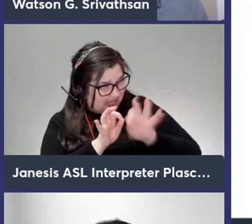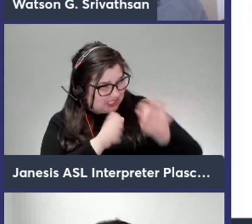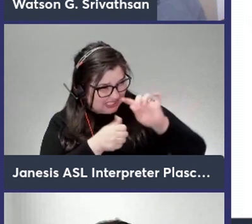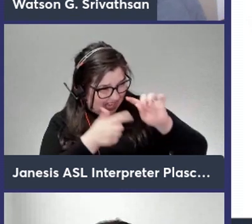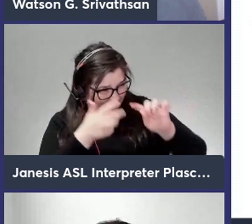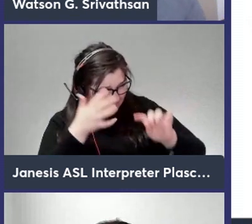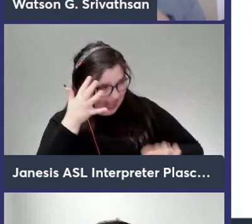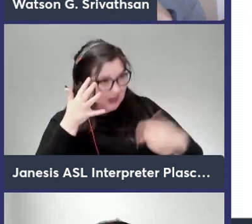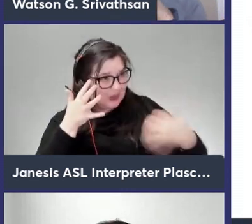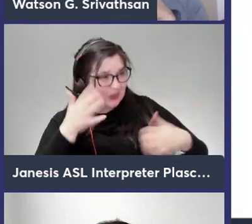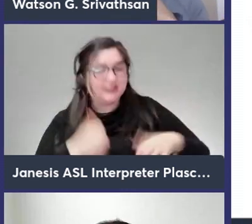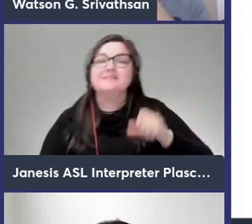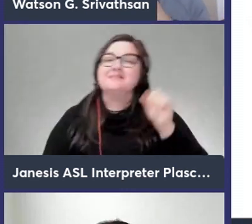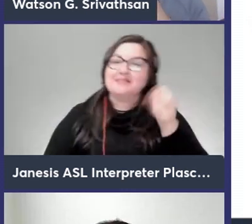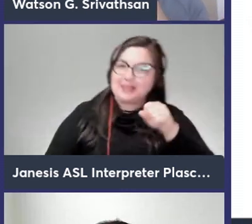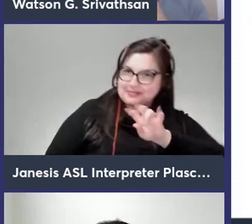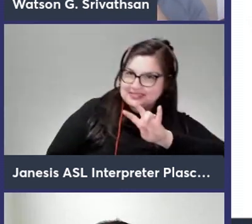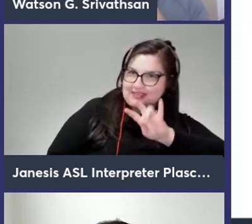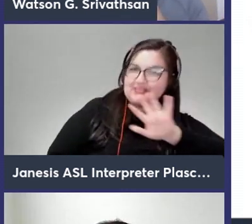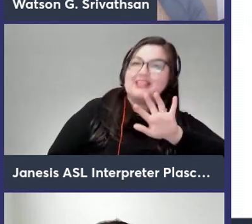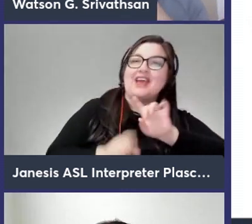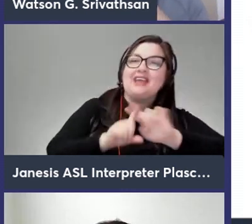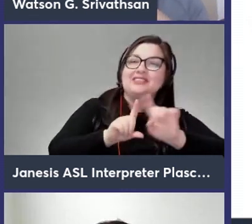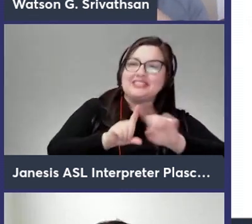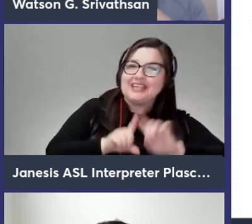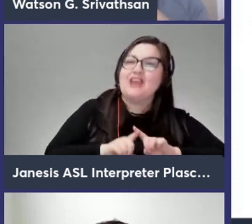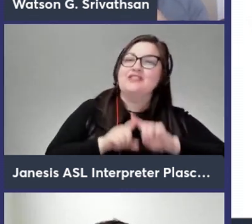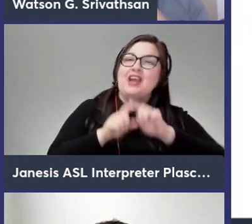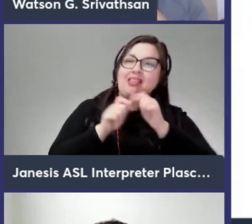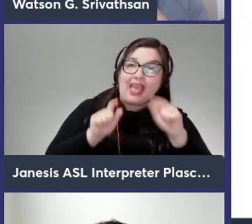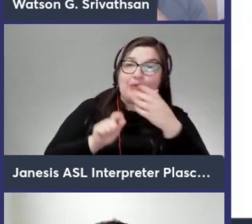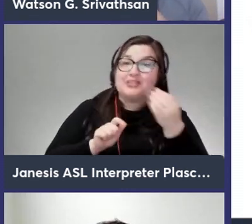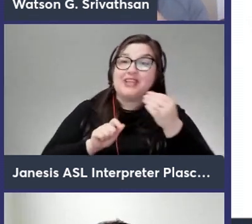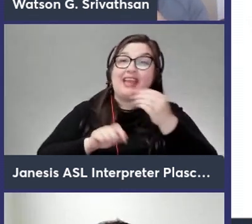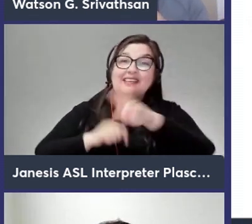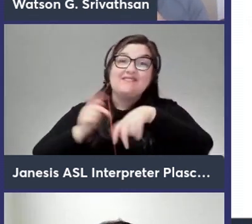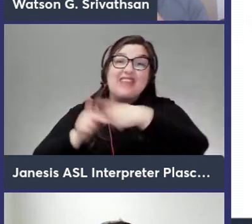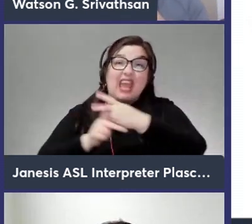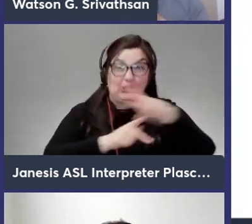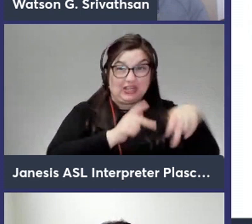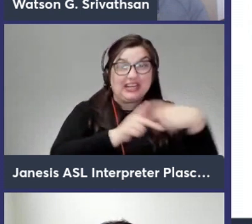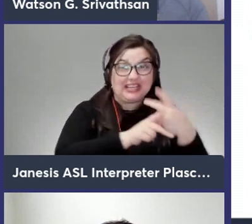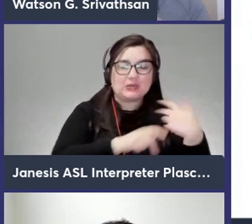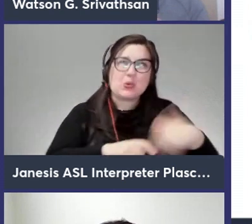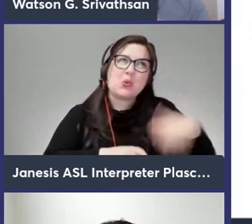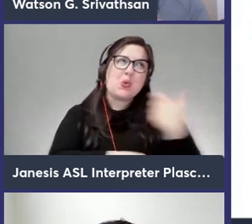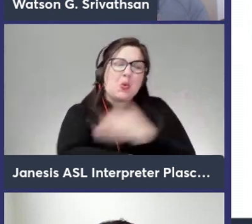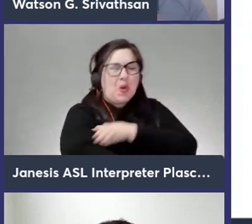Yes, 75 different languages and variants. That's powerful. And we're, again, just getting started.